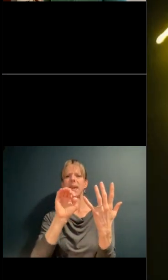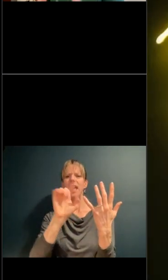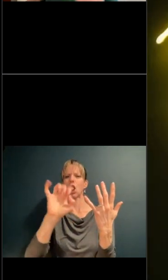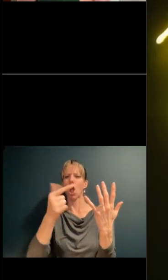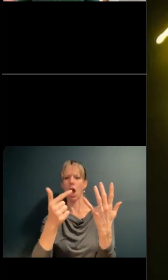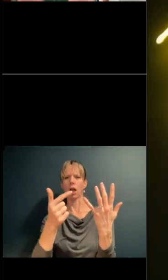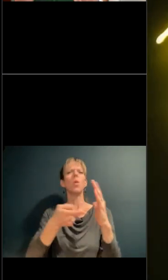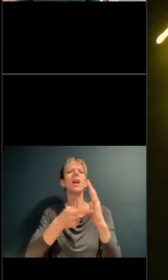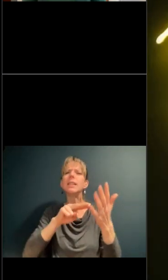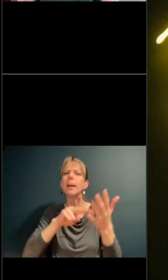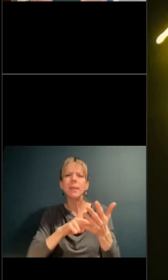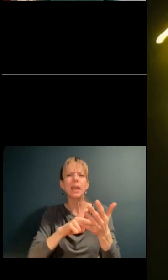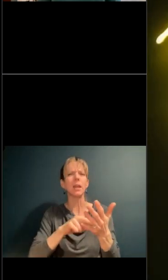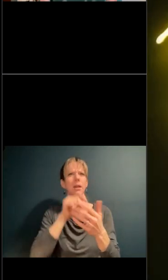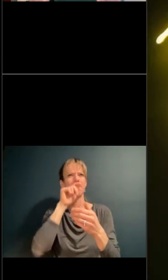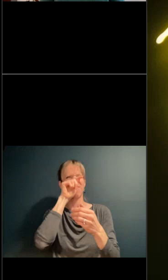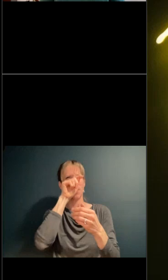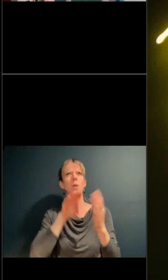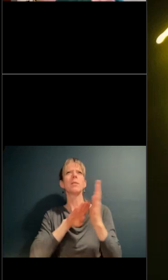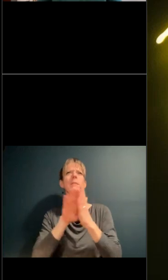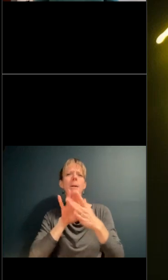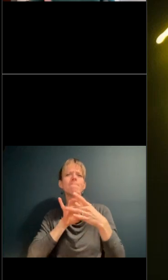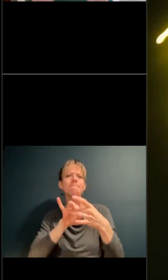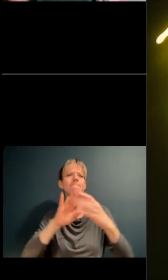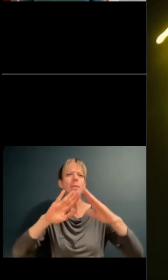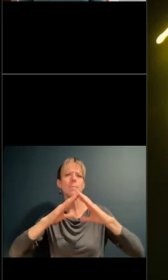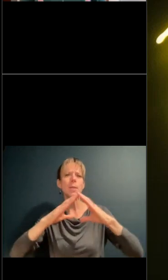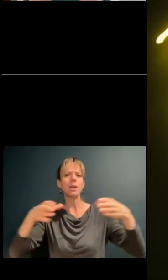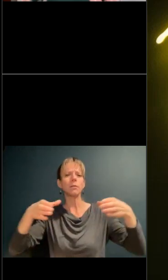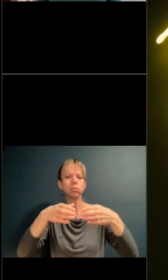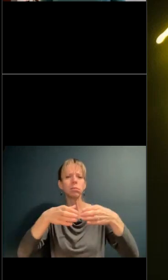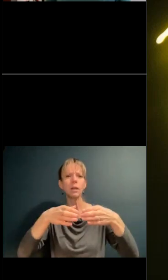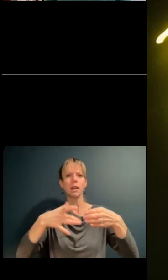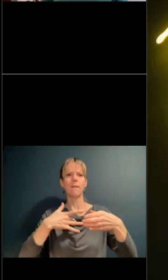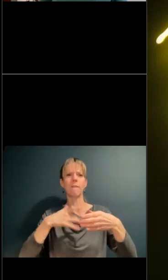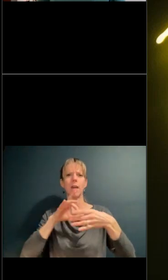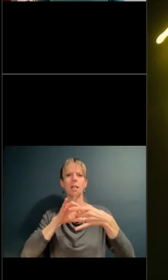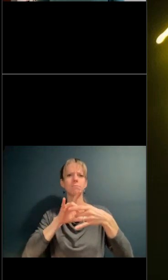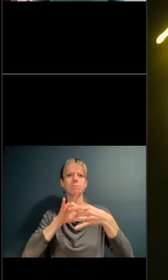or work towards being a community that is marked by that kind of posture of belonging?